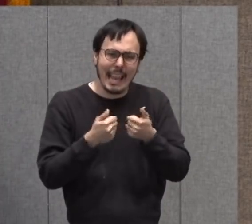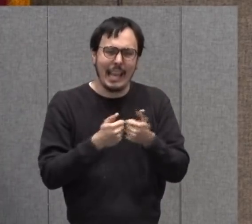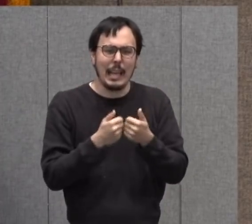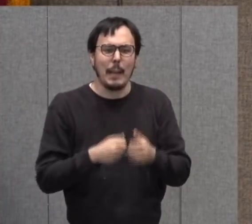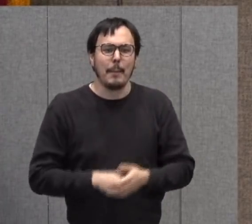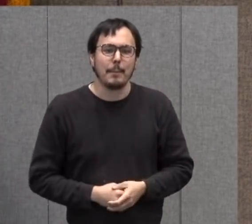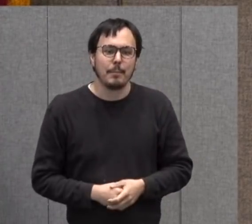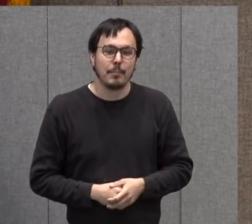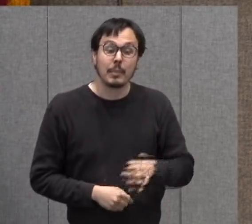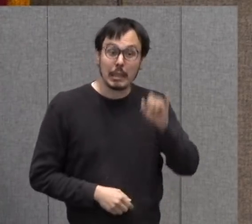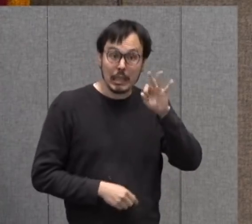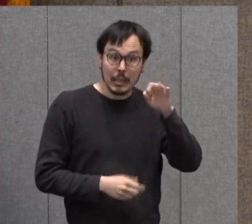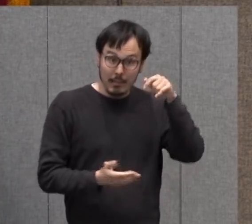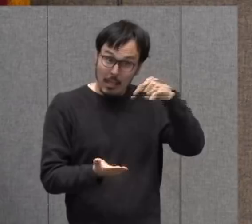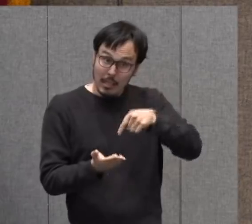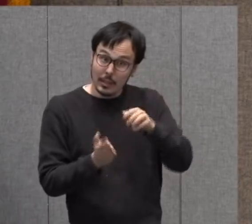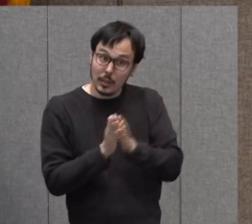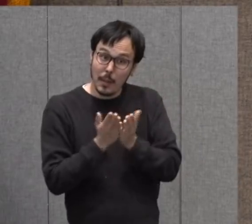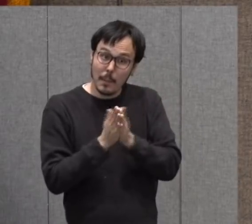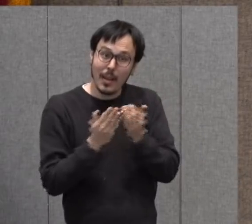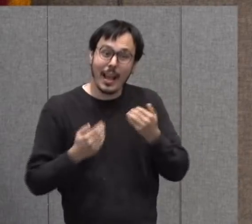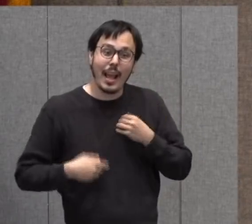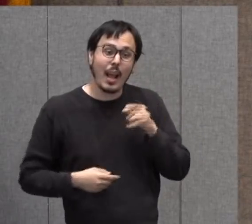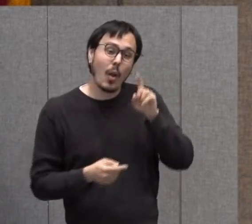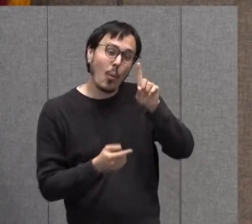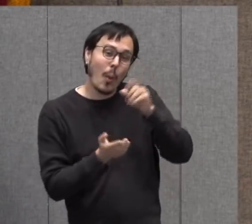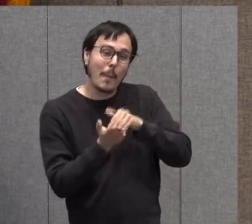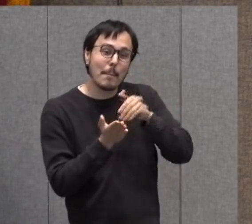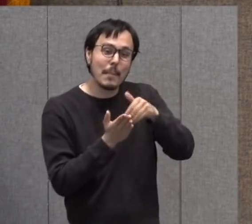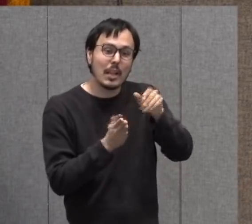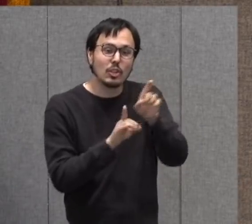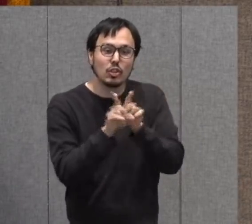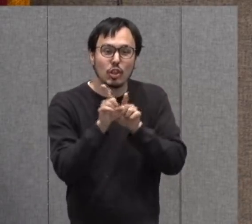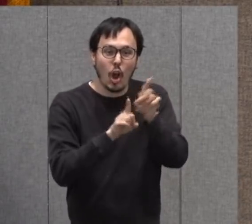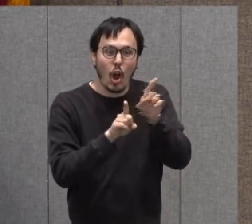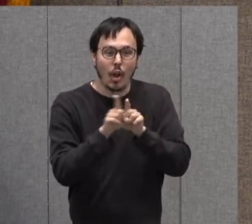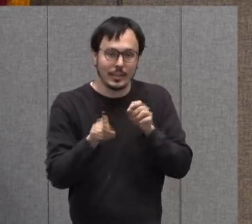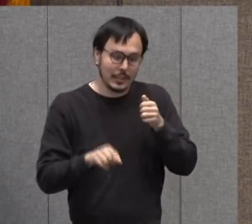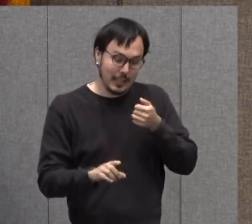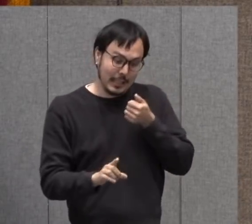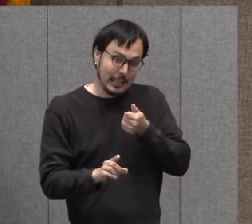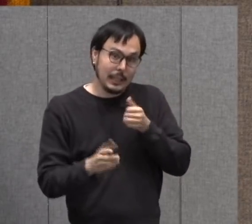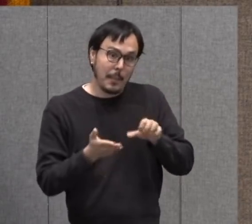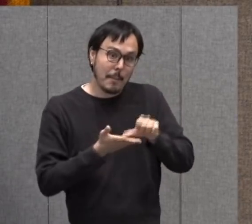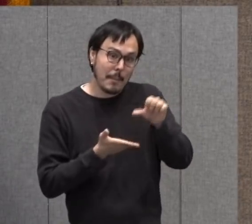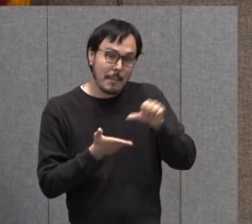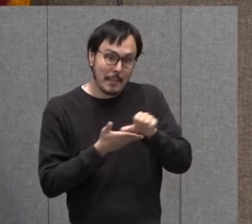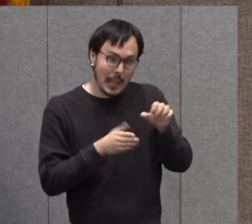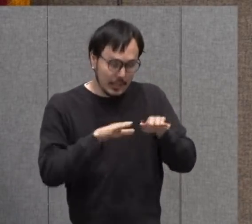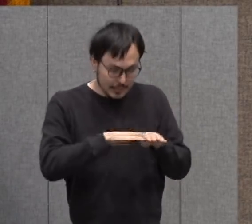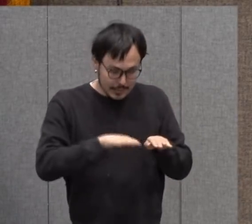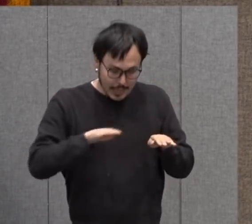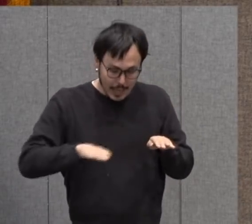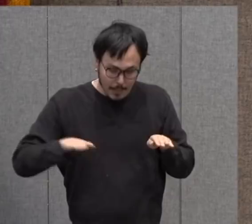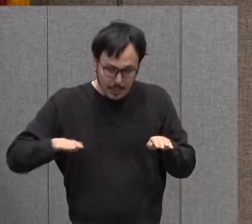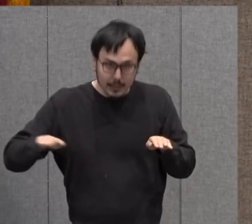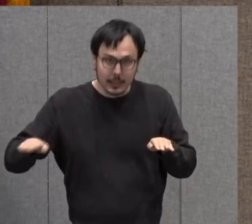If this book had a billion tiny stars, its pages spread side by side would stretch almost 10 miles.